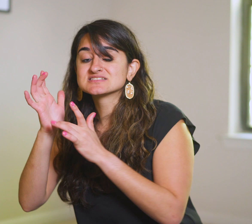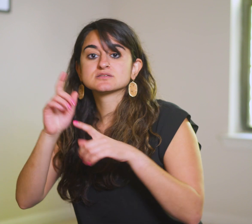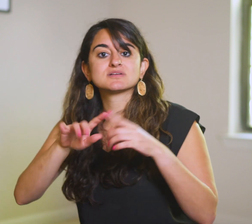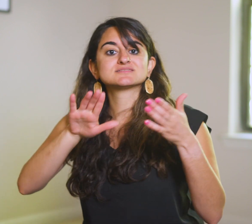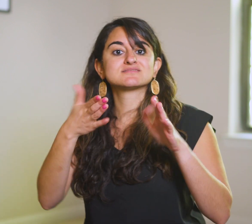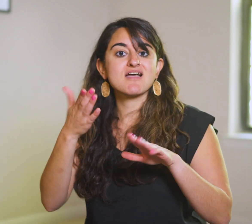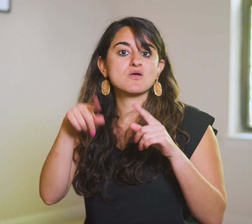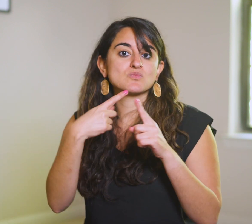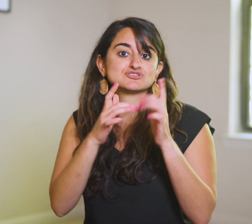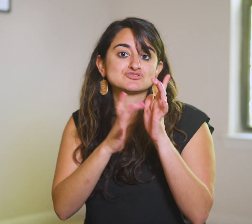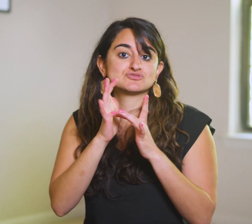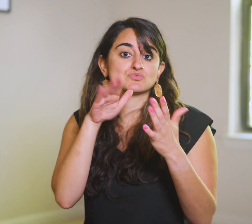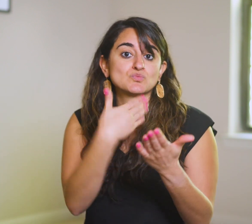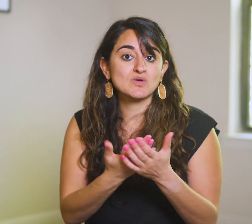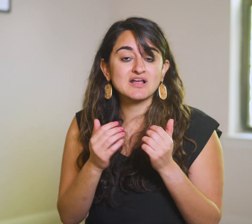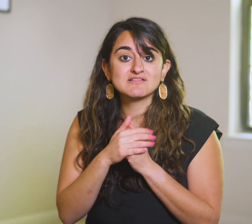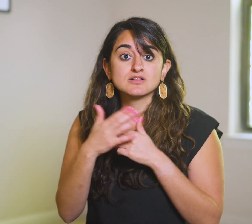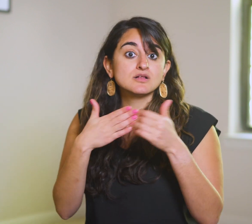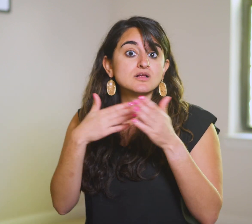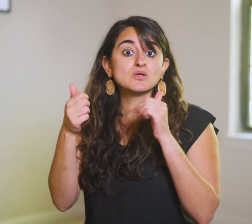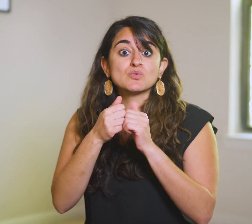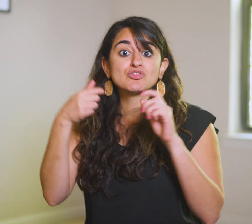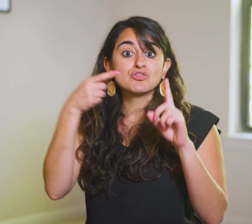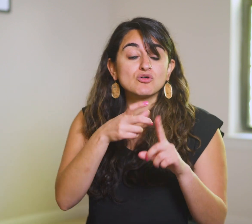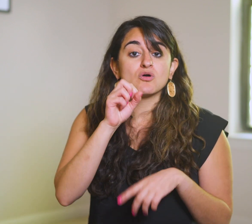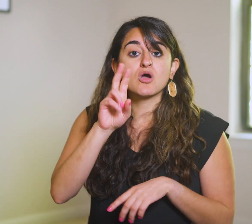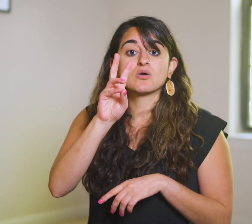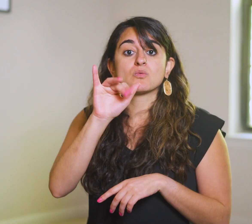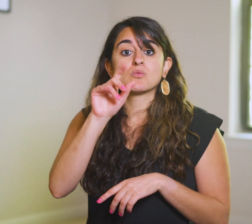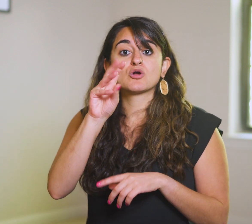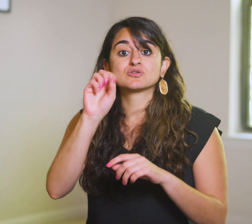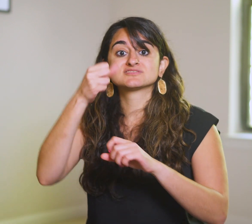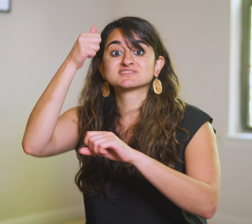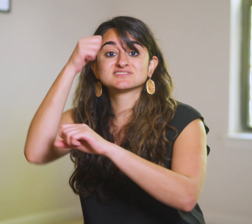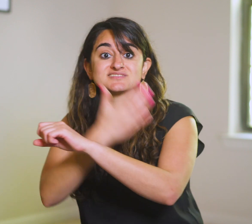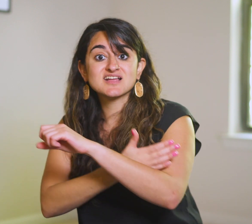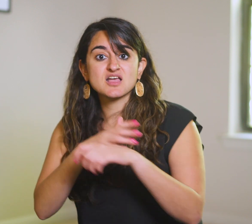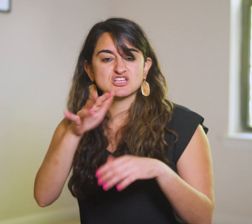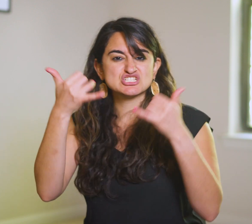but dead by the time He arrived. Whether it’s with her or with the widow’s son,